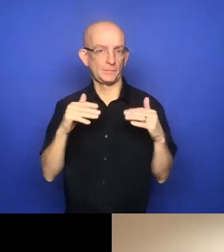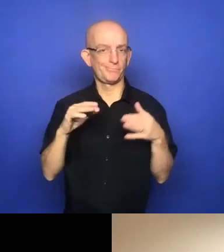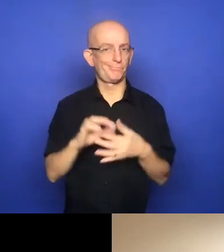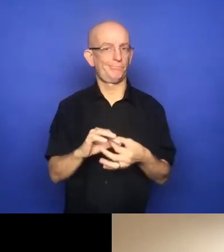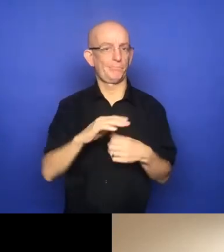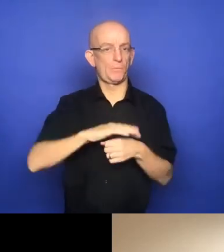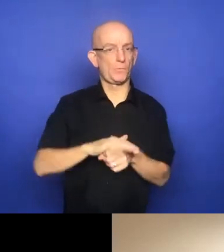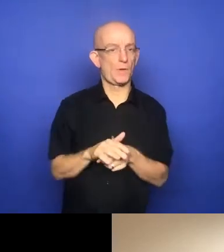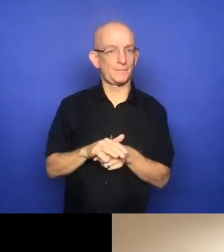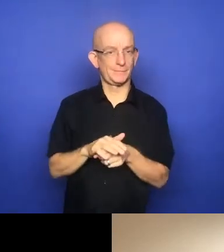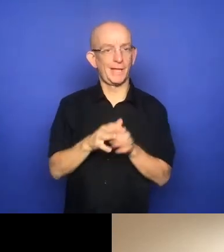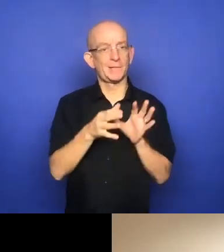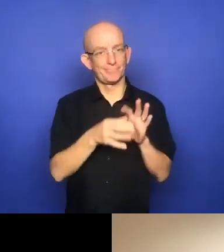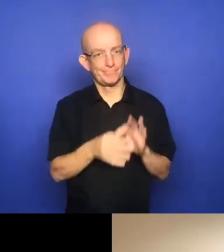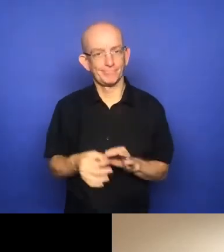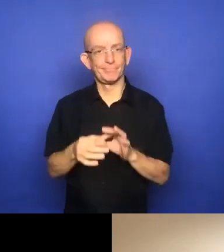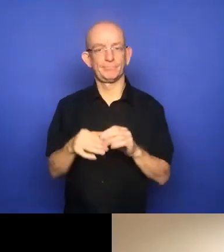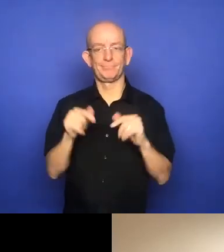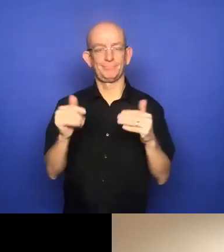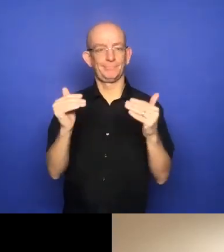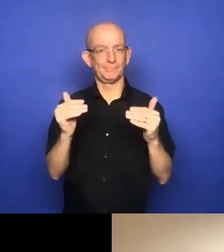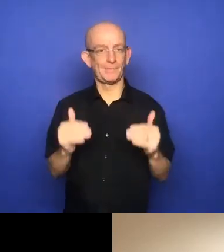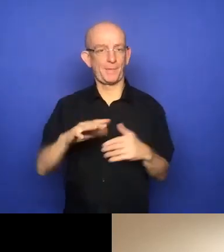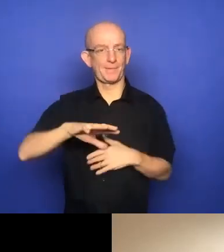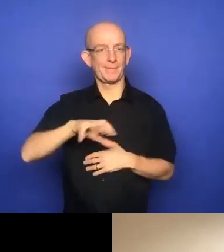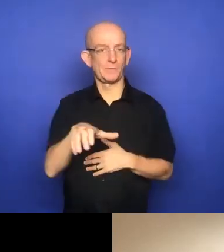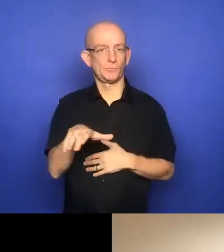COVID-19 at the sub national level, this Toolkit can